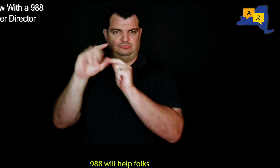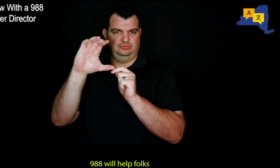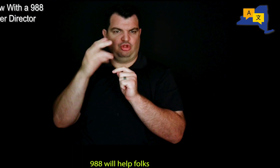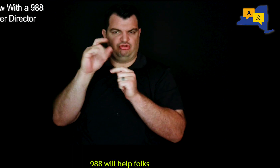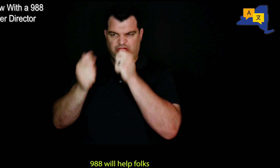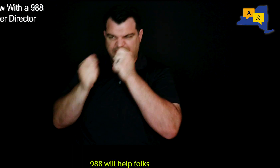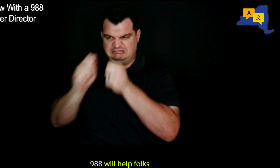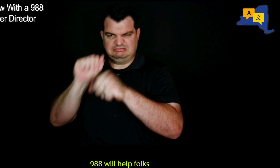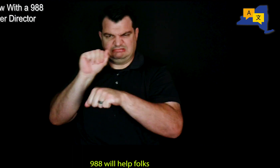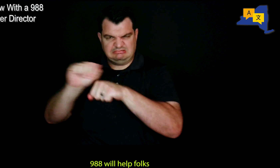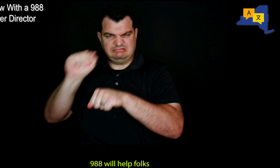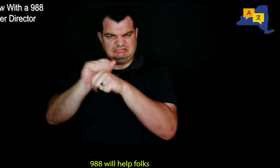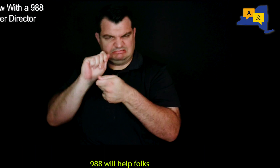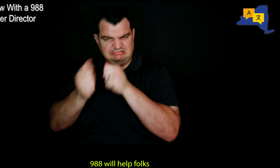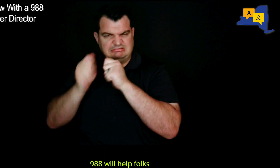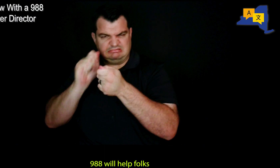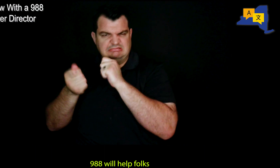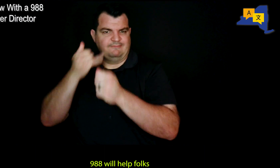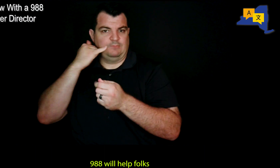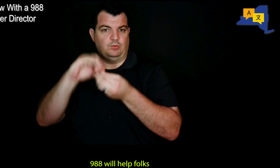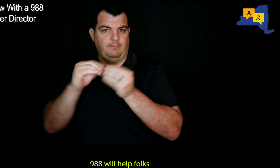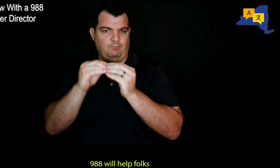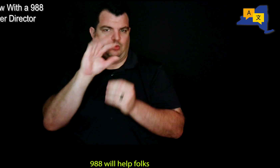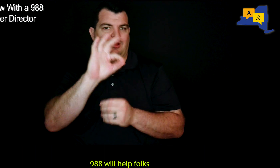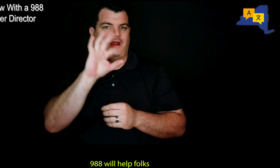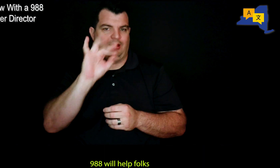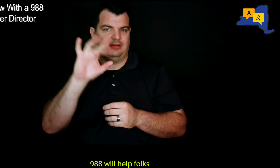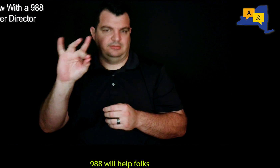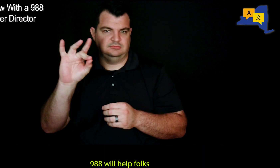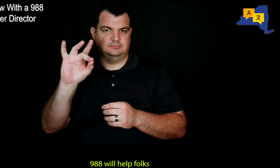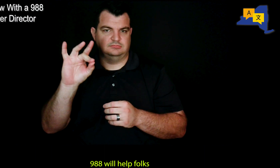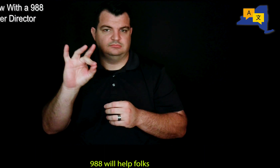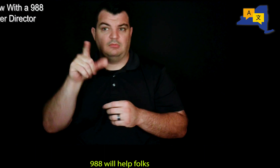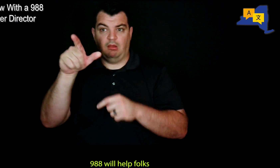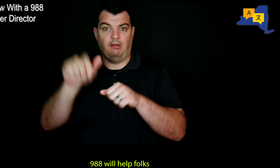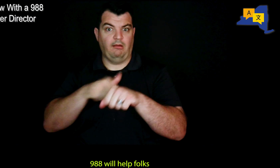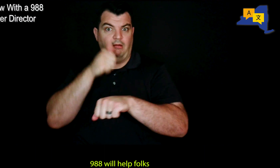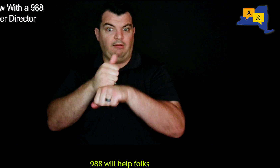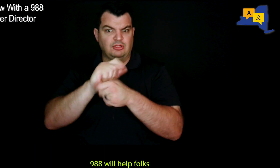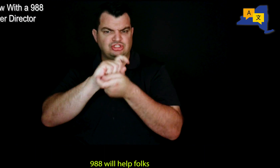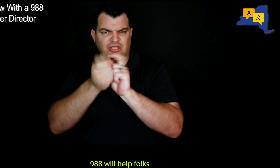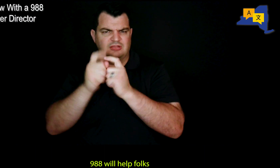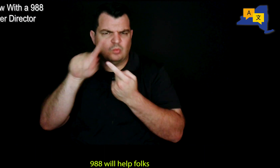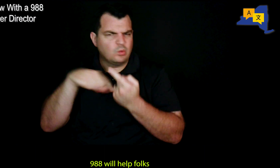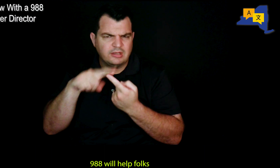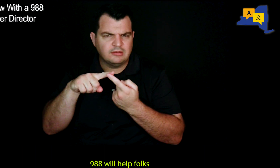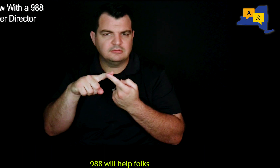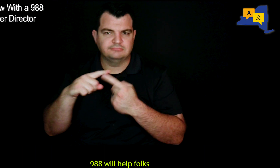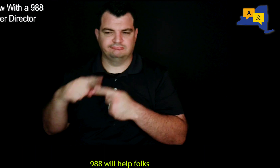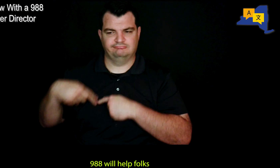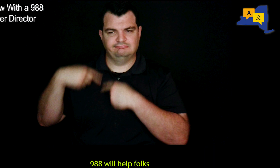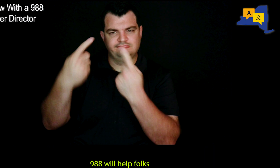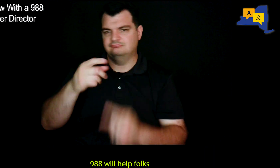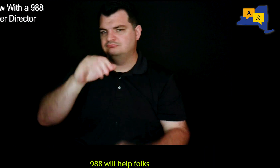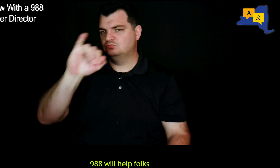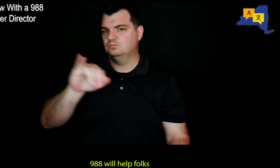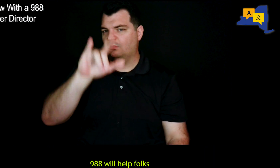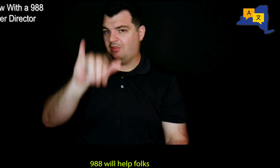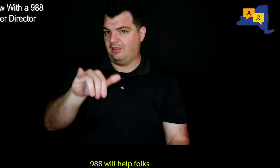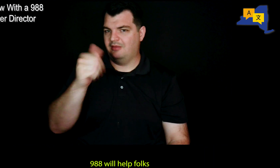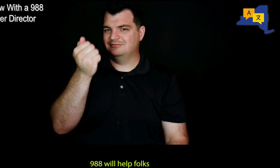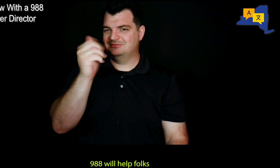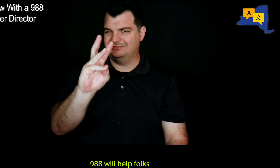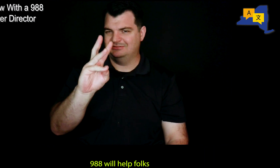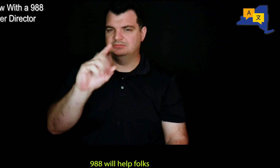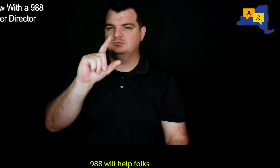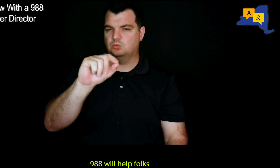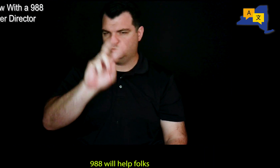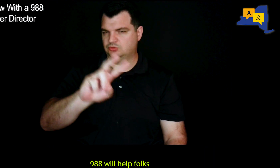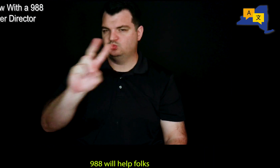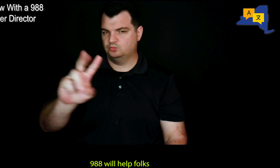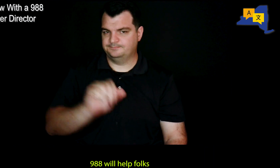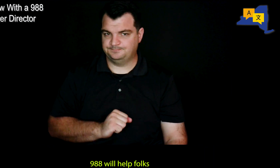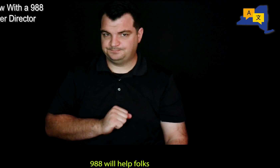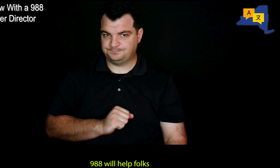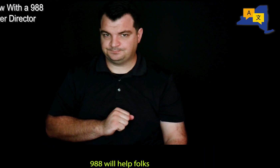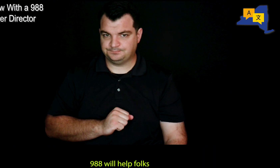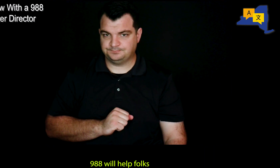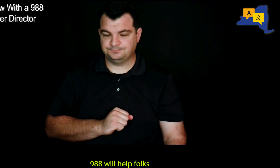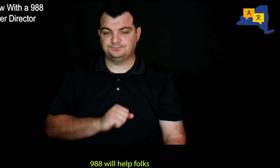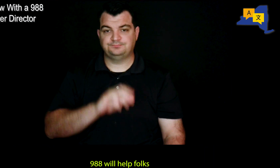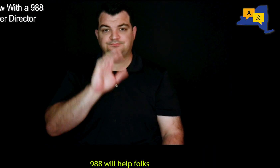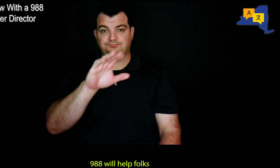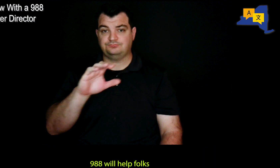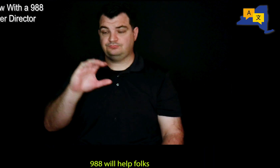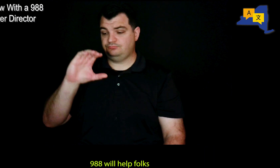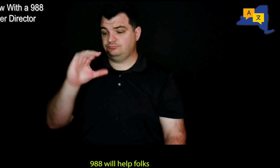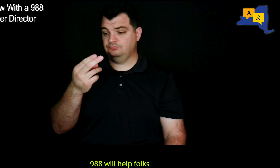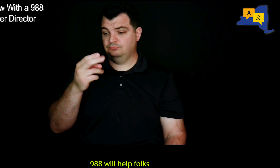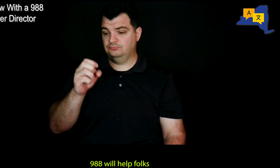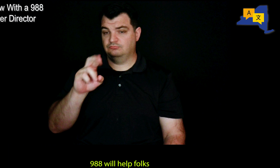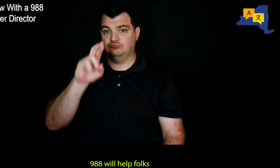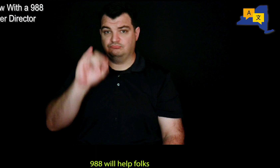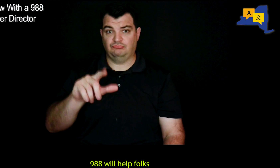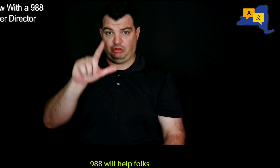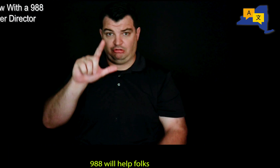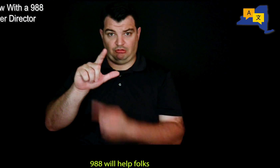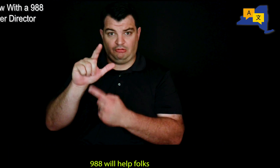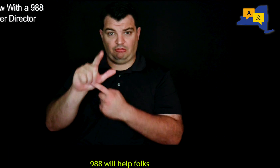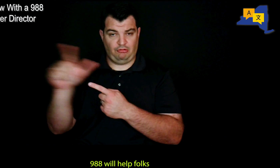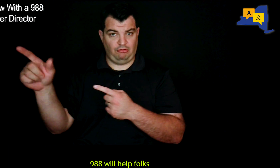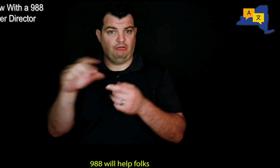988 will help folks